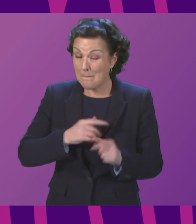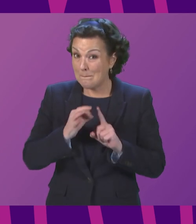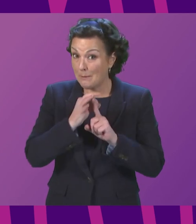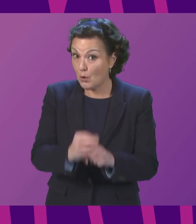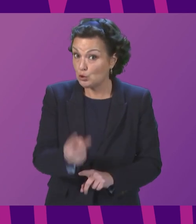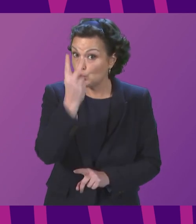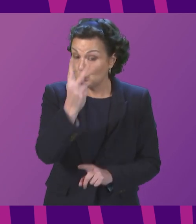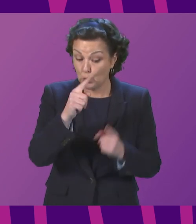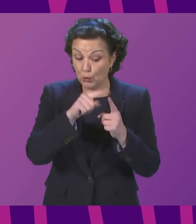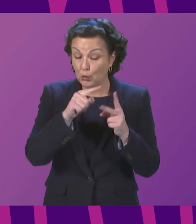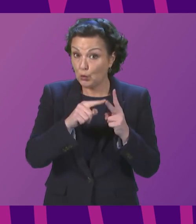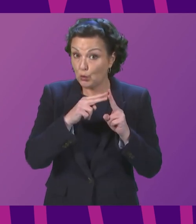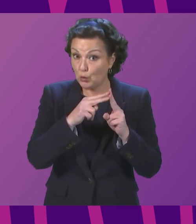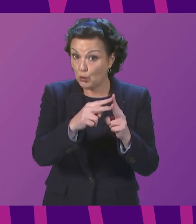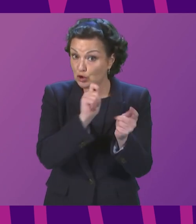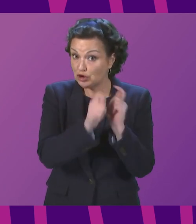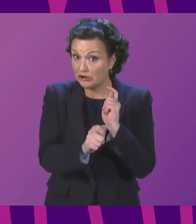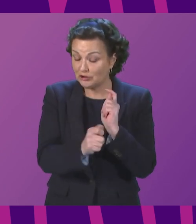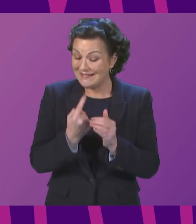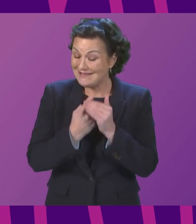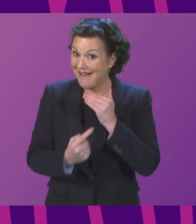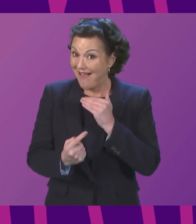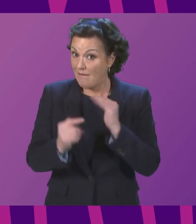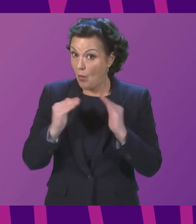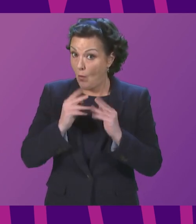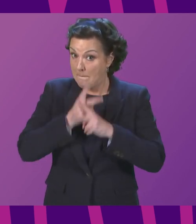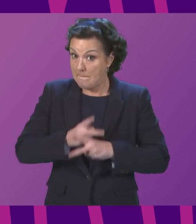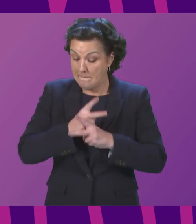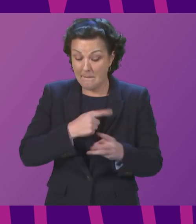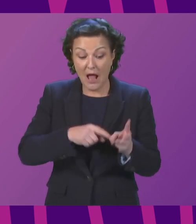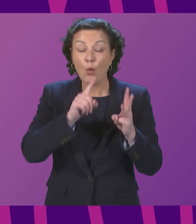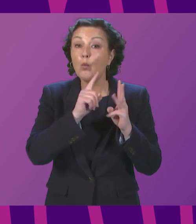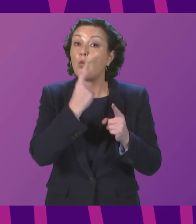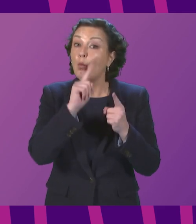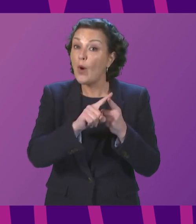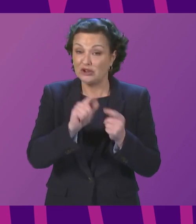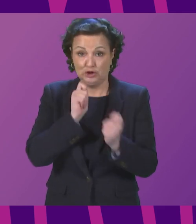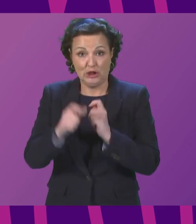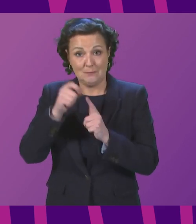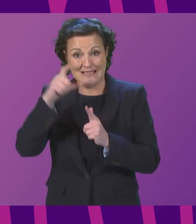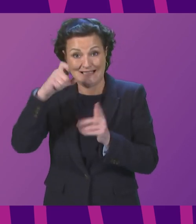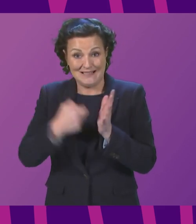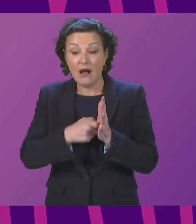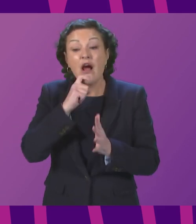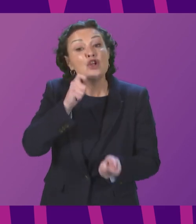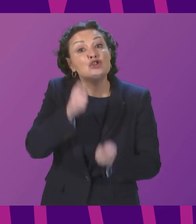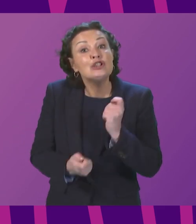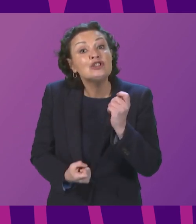rules and one change to the requirement for polymerase chain reaction testing. All the changes will take effect from midnight tonight.